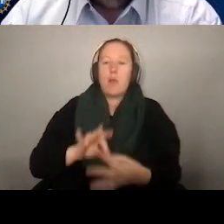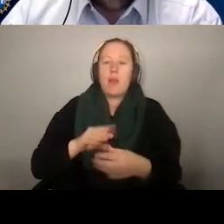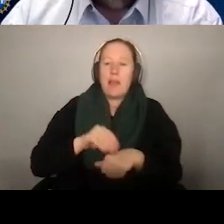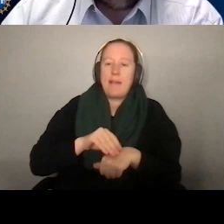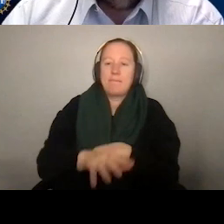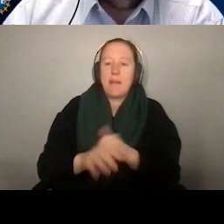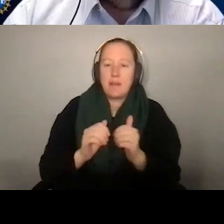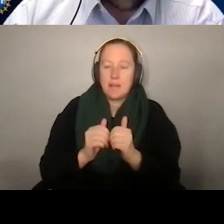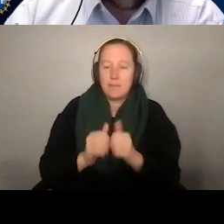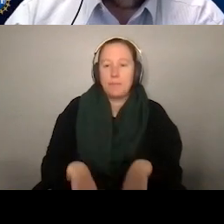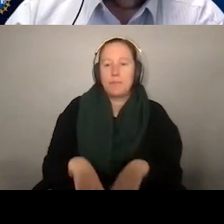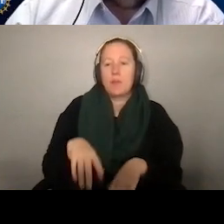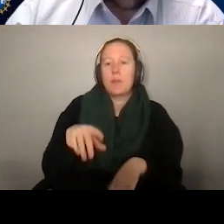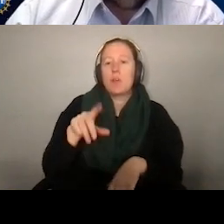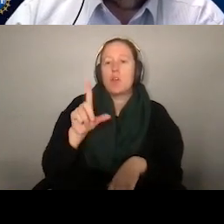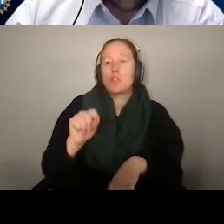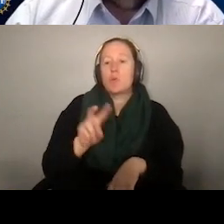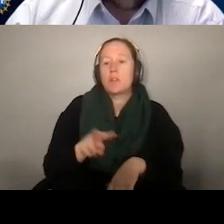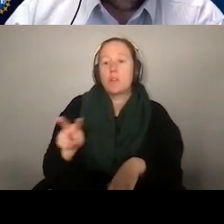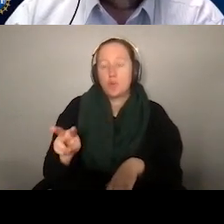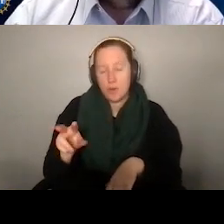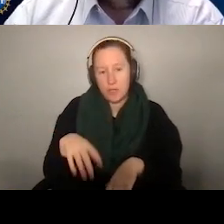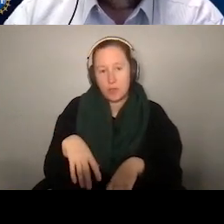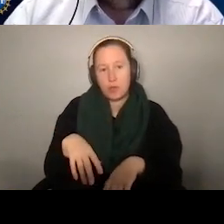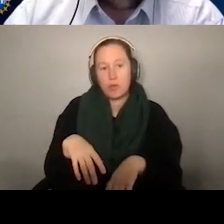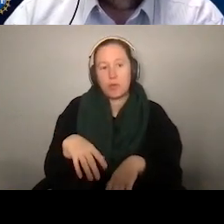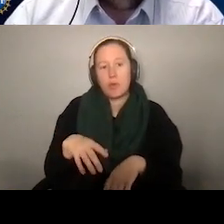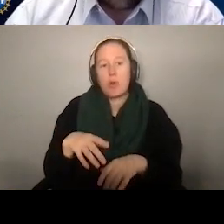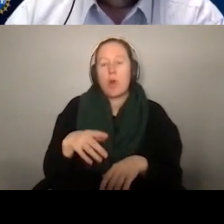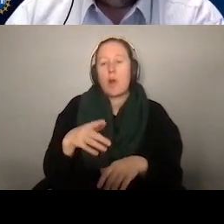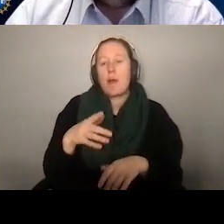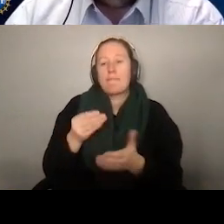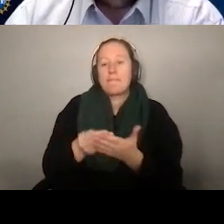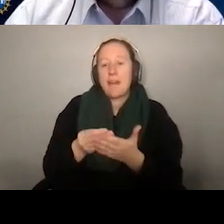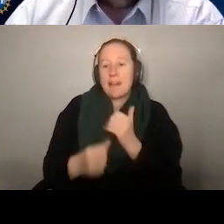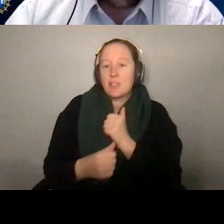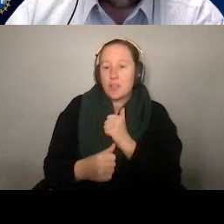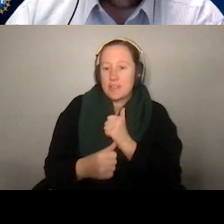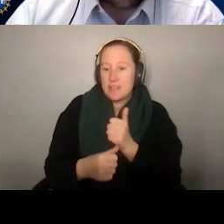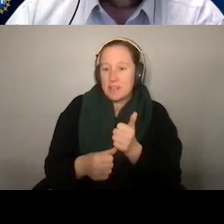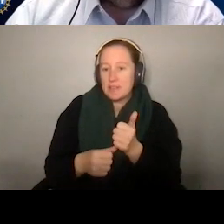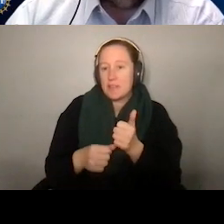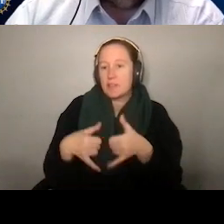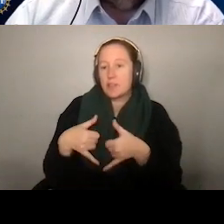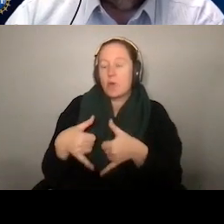NSF requested that its award payments related to financial assistance awards be exempted from TOPS offsets.